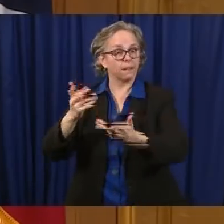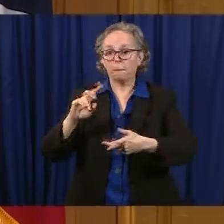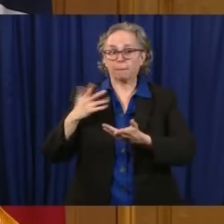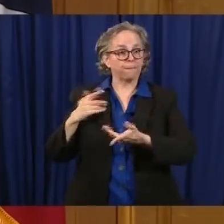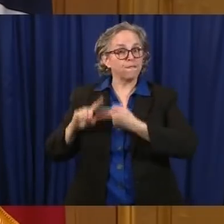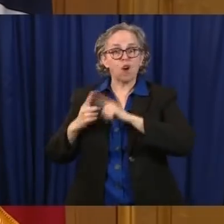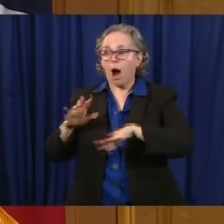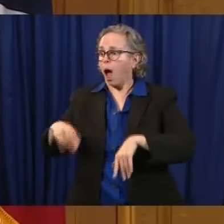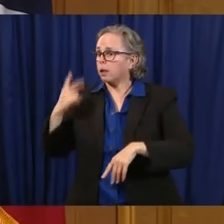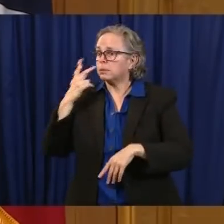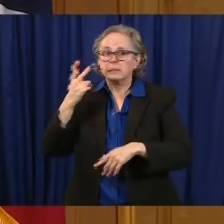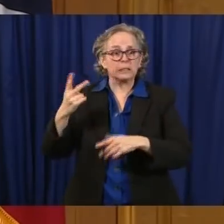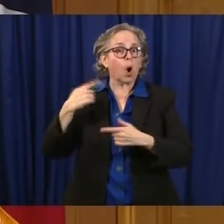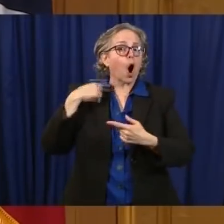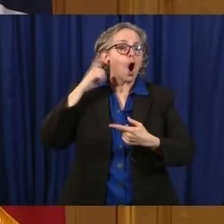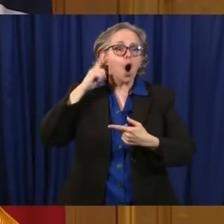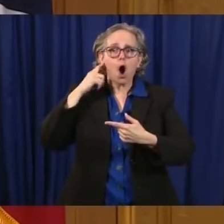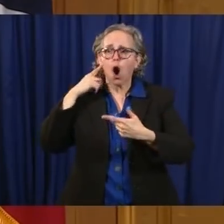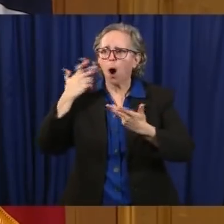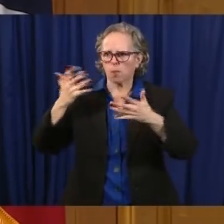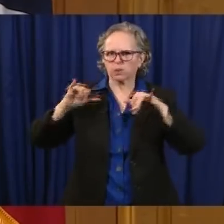HAVE ANYBODY IN A NURSING HOME